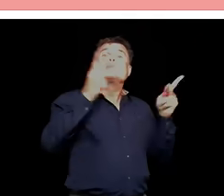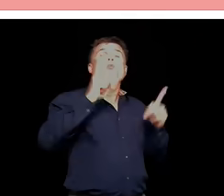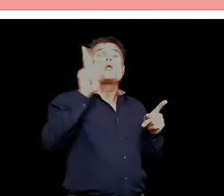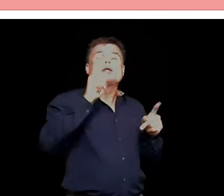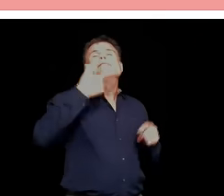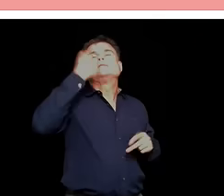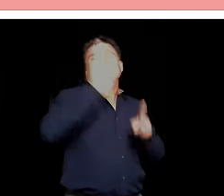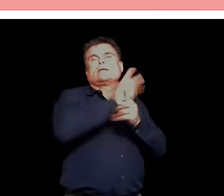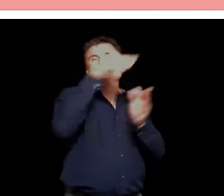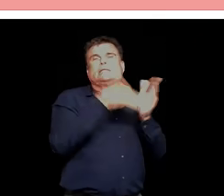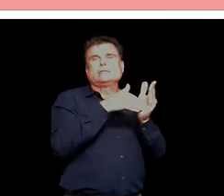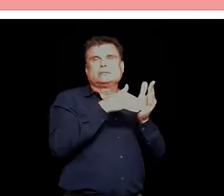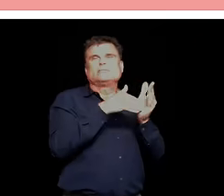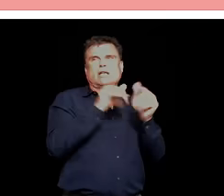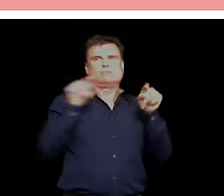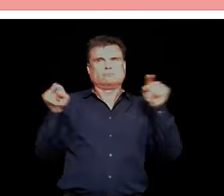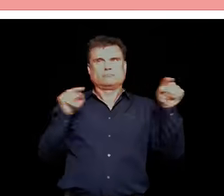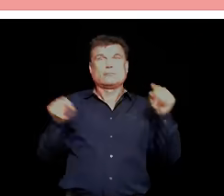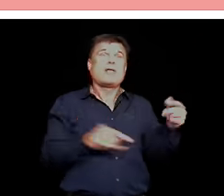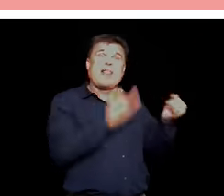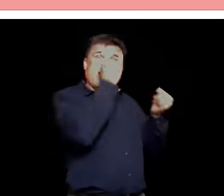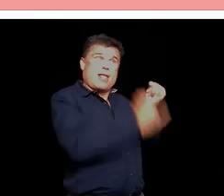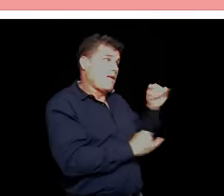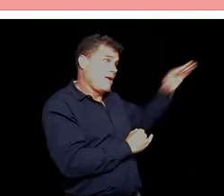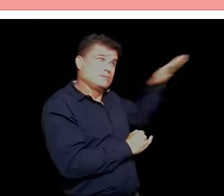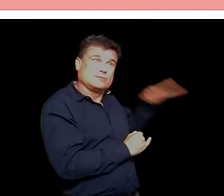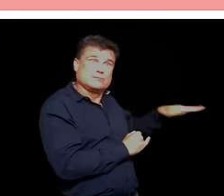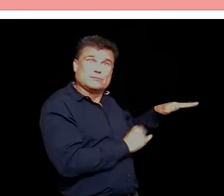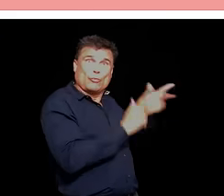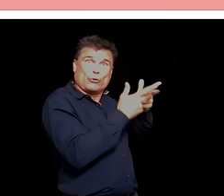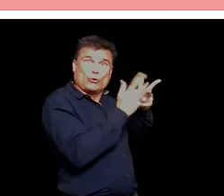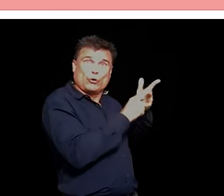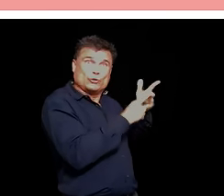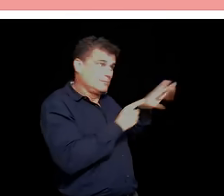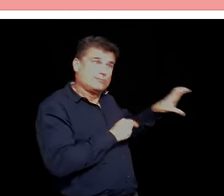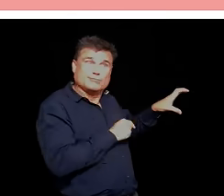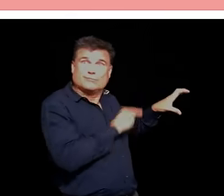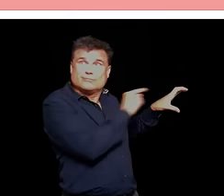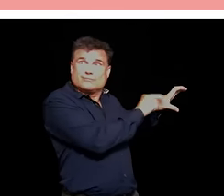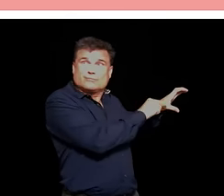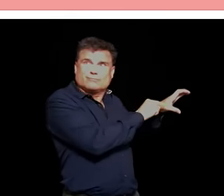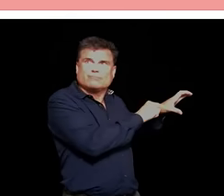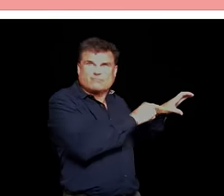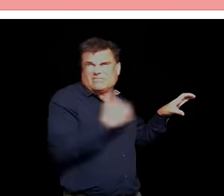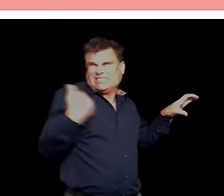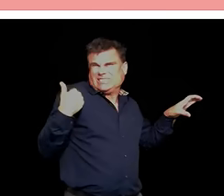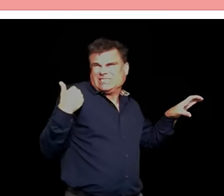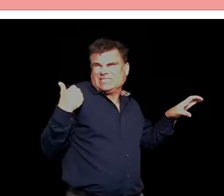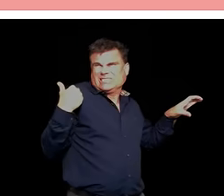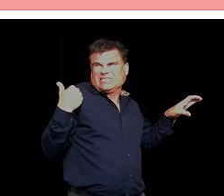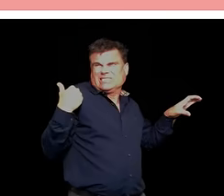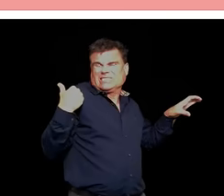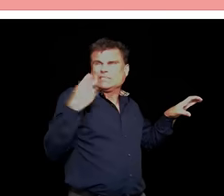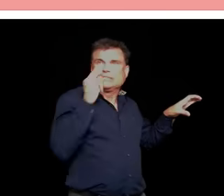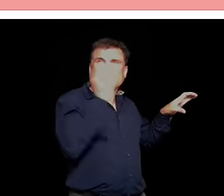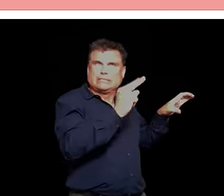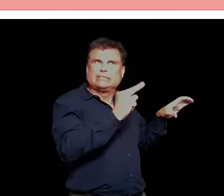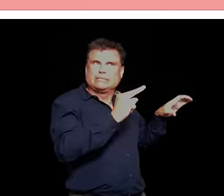information and the modeling we have been using to guide our response here in British Columbia.